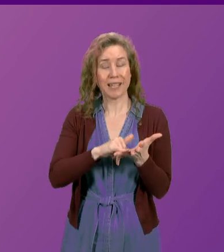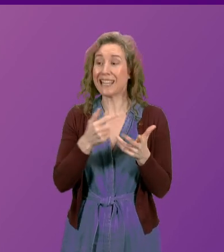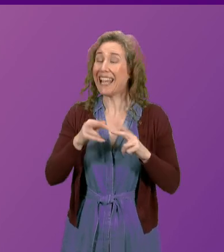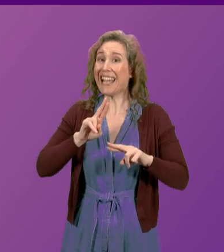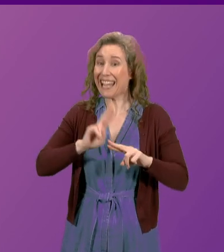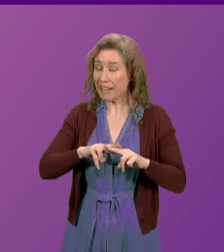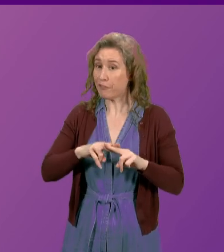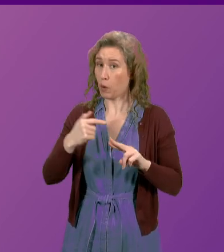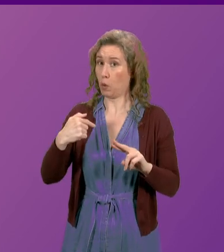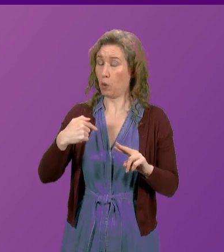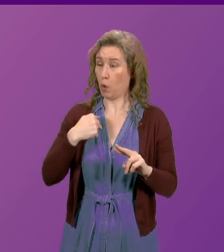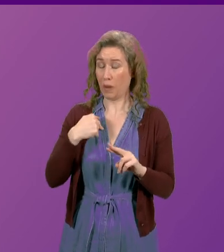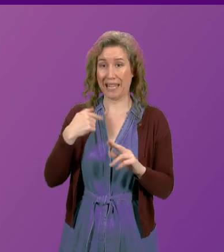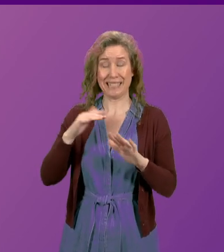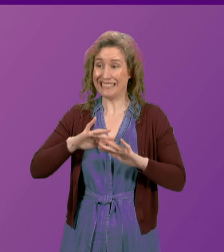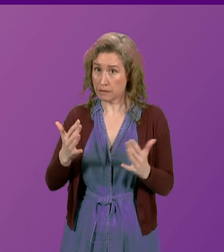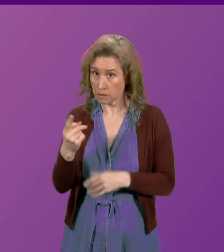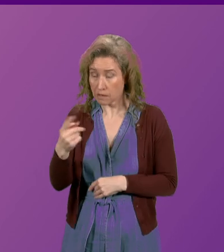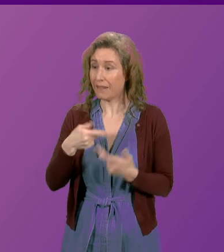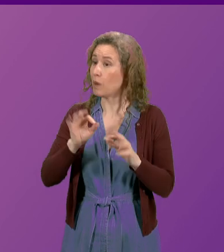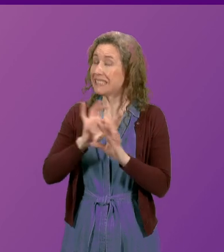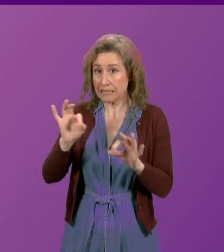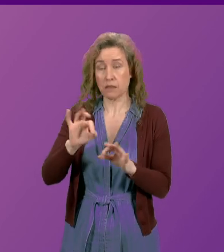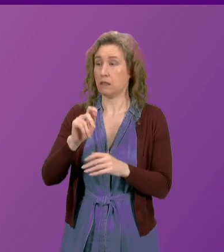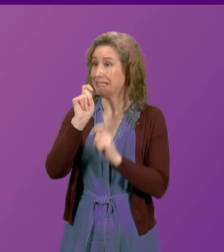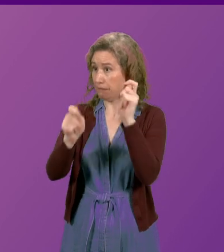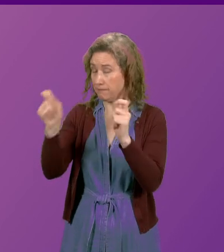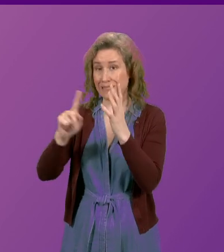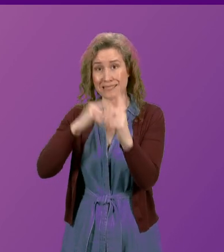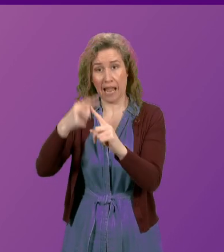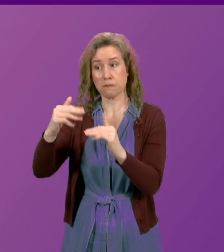available to it if this Government had not taken the hard decisions on tax.